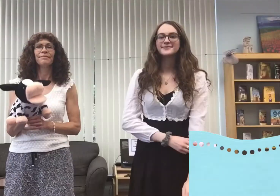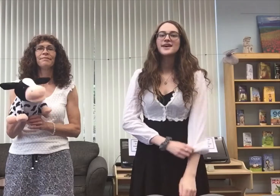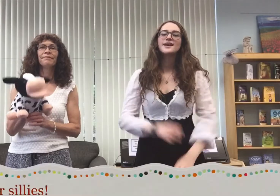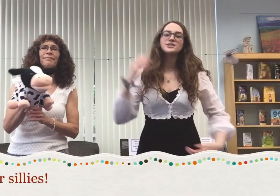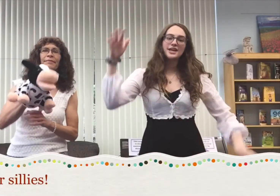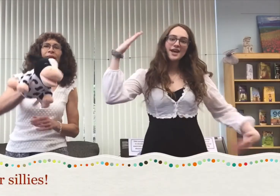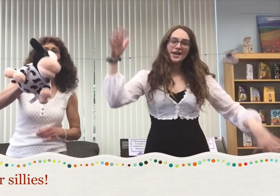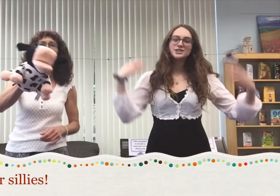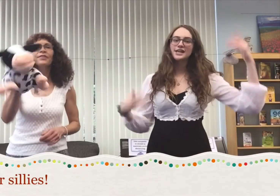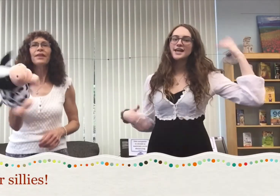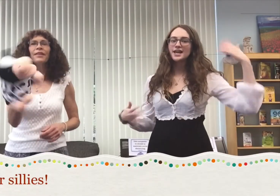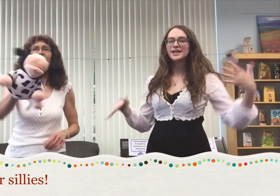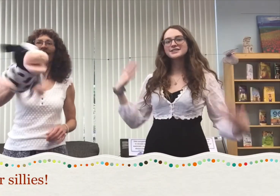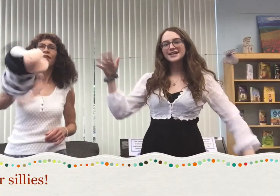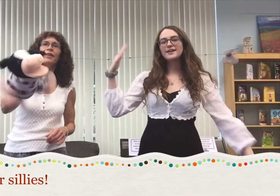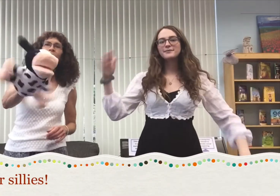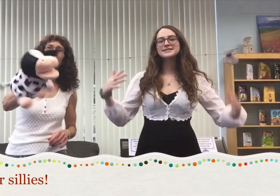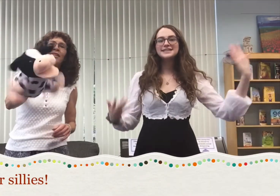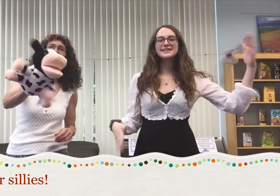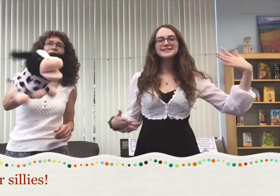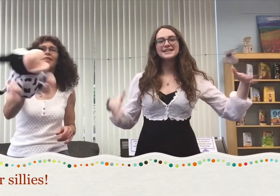Gotta shake, shake, shake my sillies out